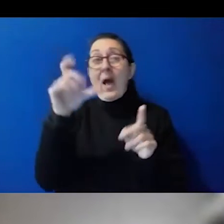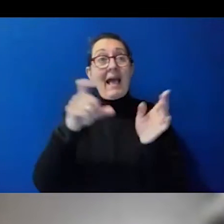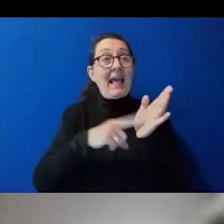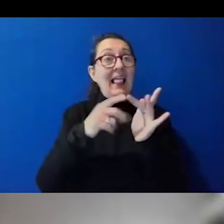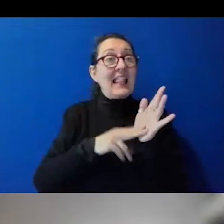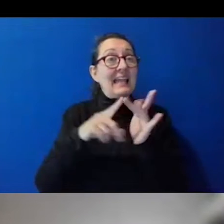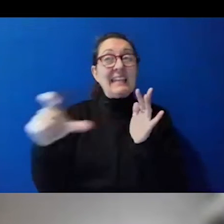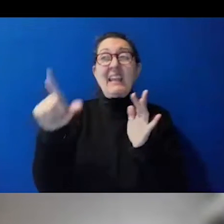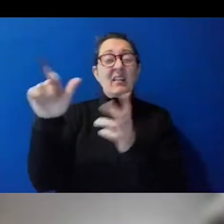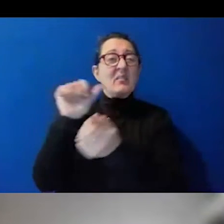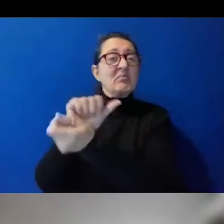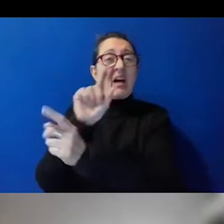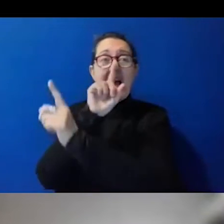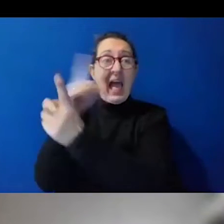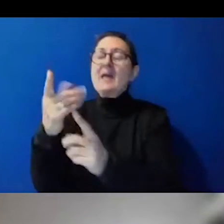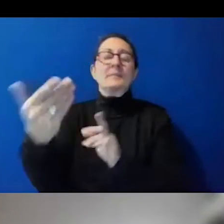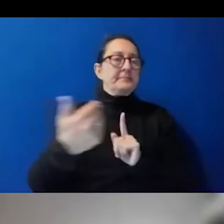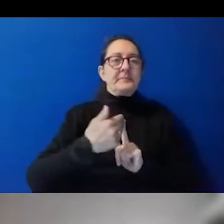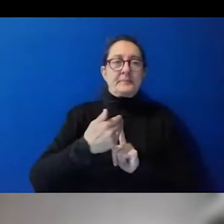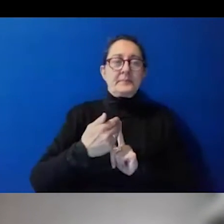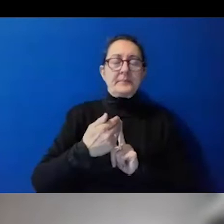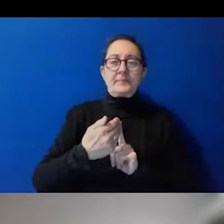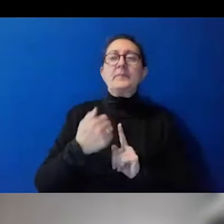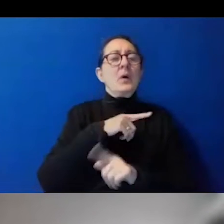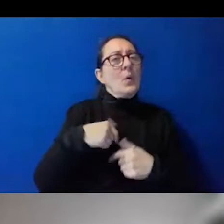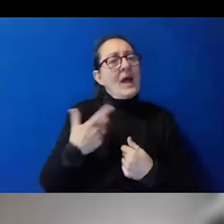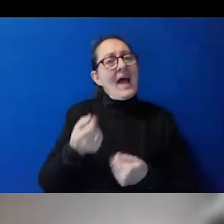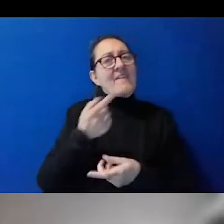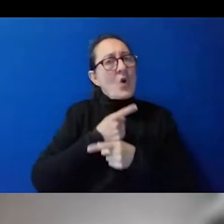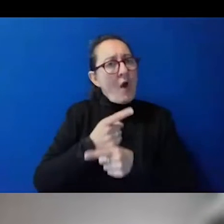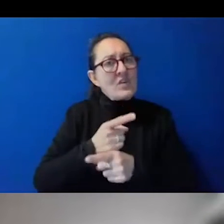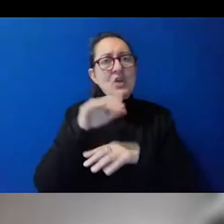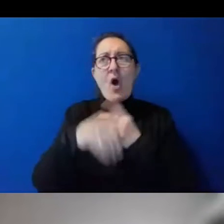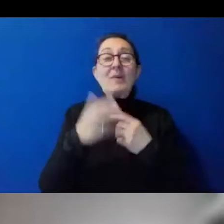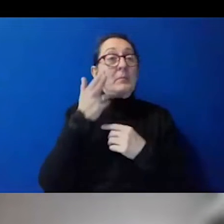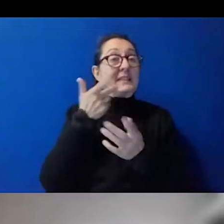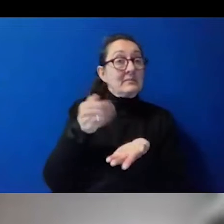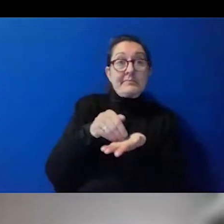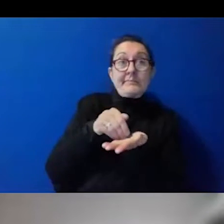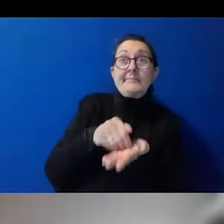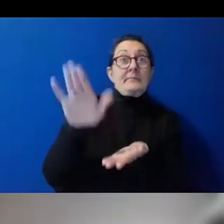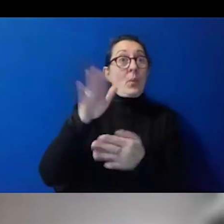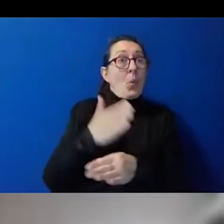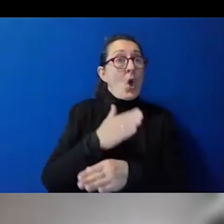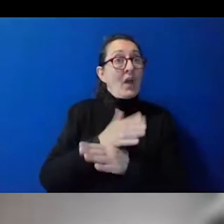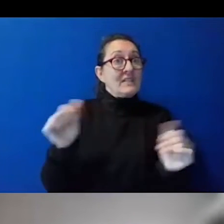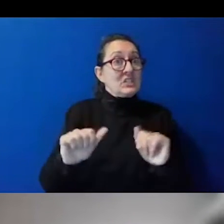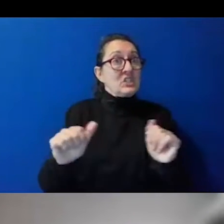like conferences in relation to unfair dismissal scheduled that day we may have appearances often